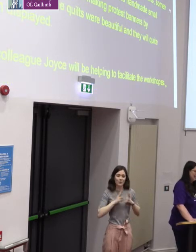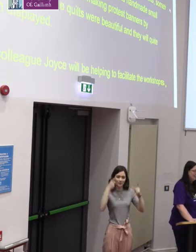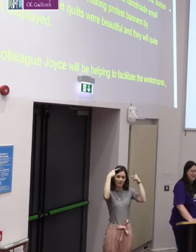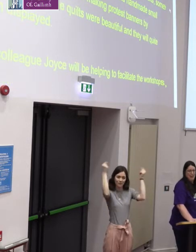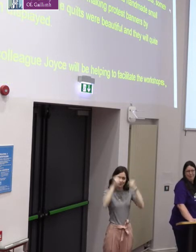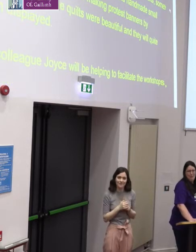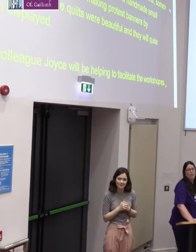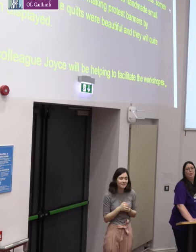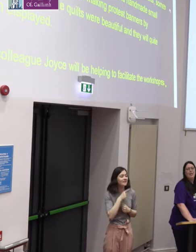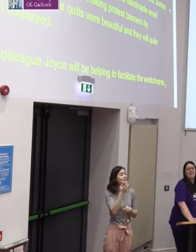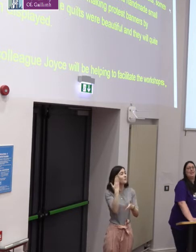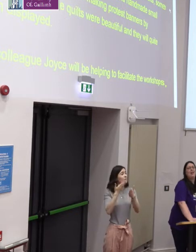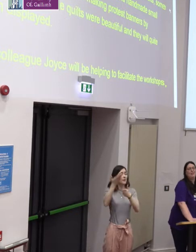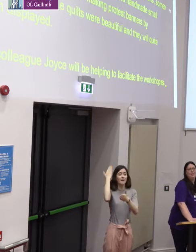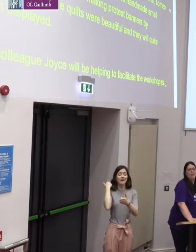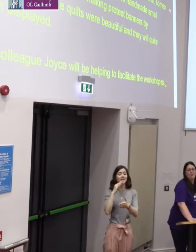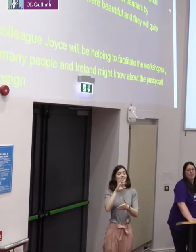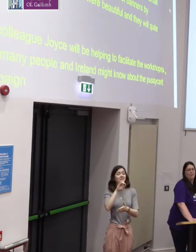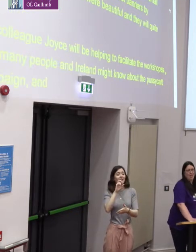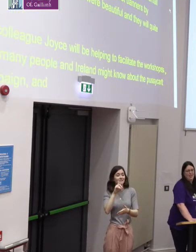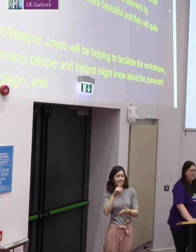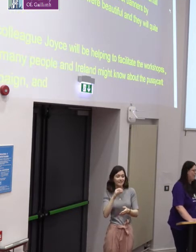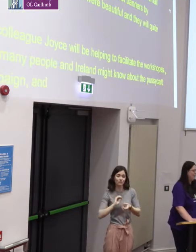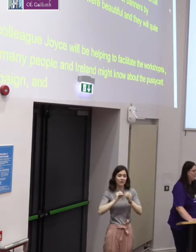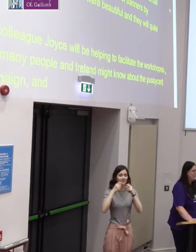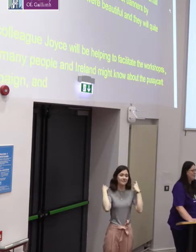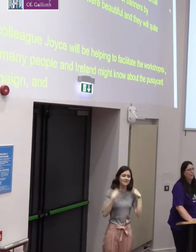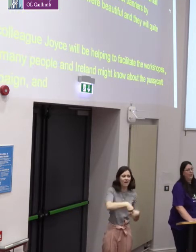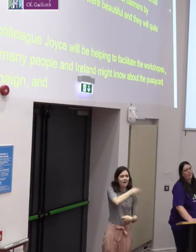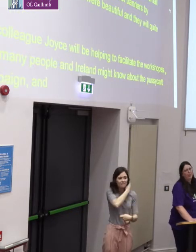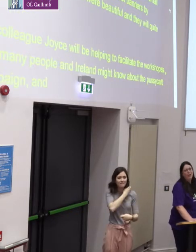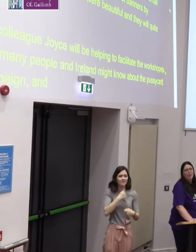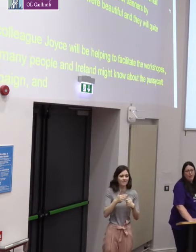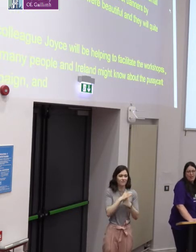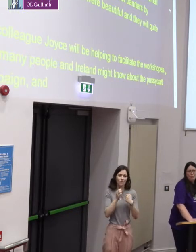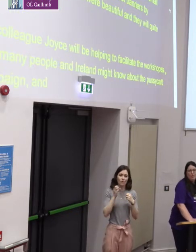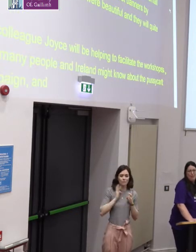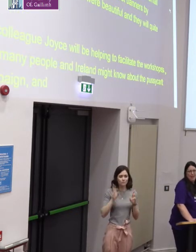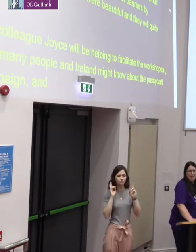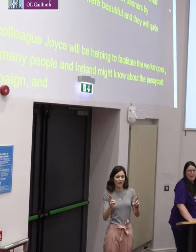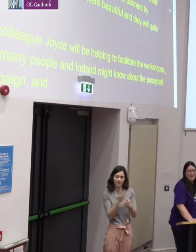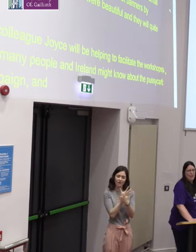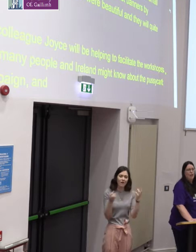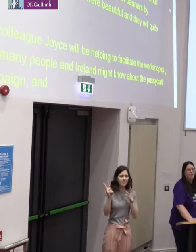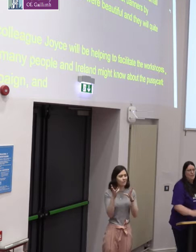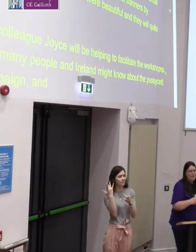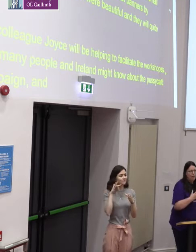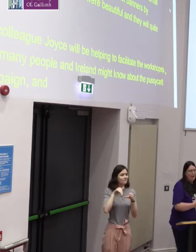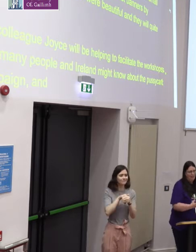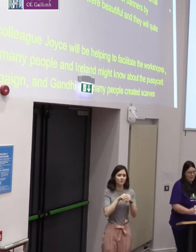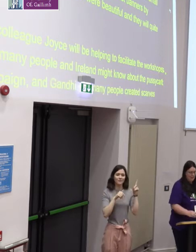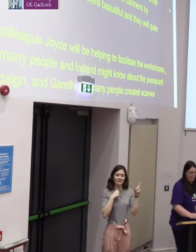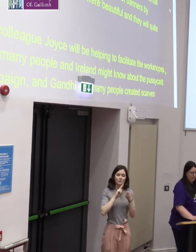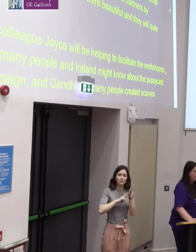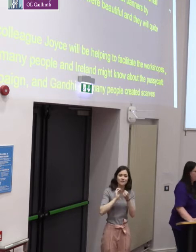So many people created scarves and all of this work is rooted in the idea of using graphs